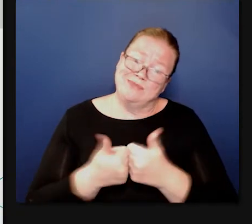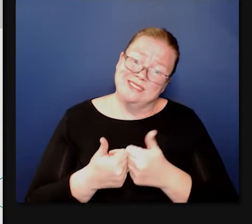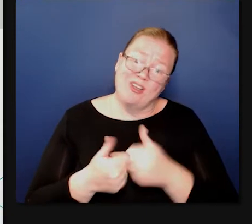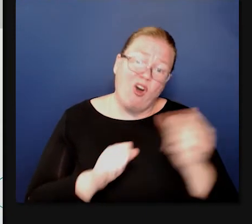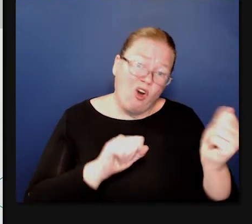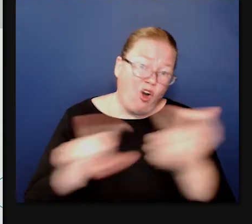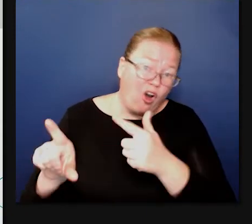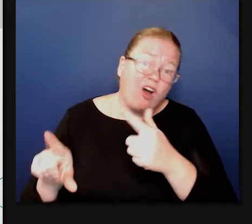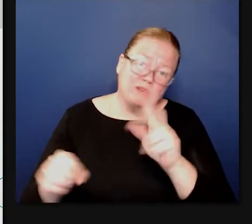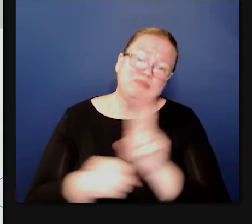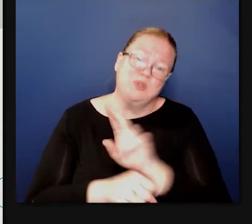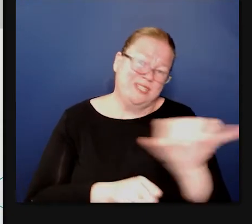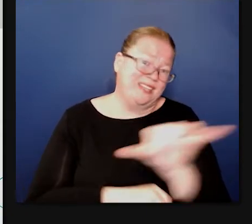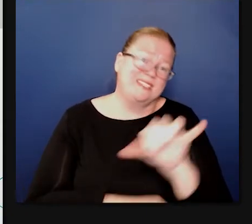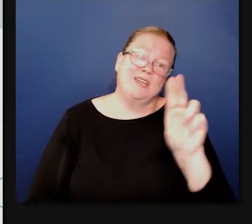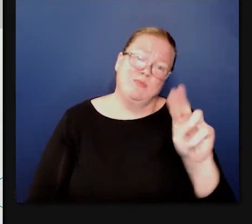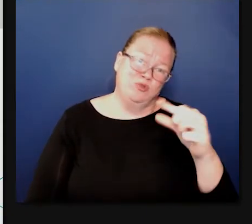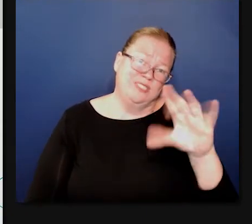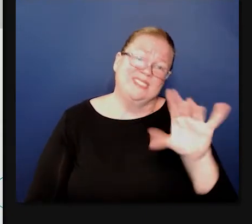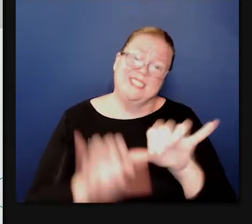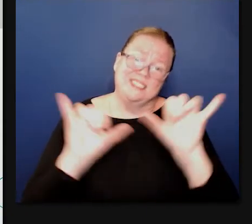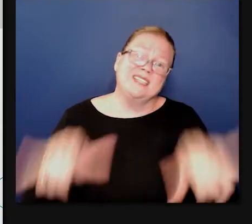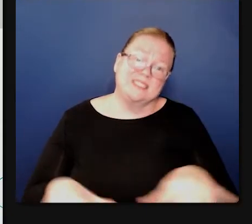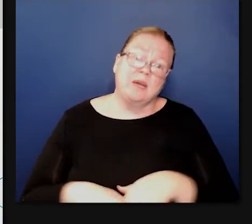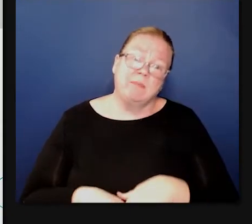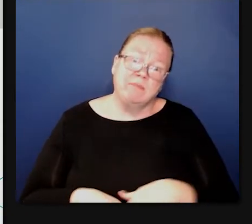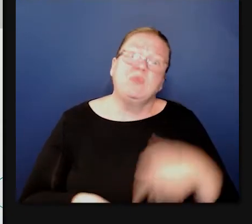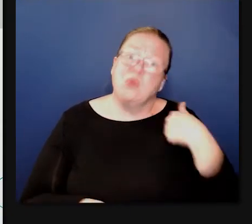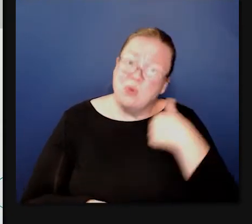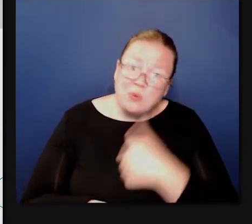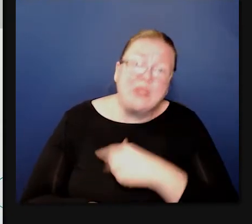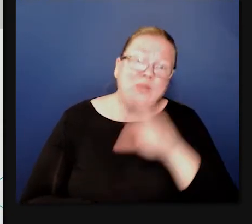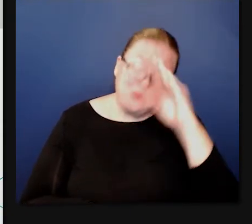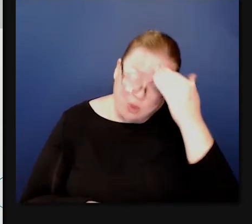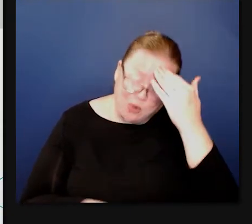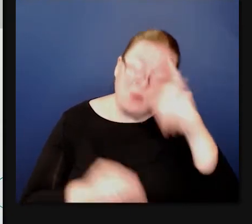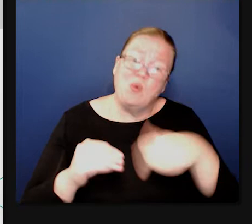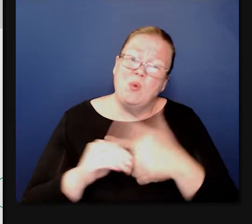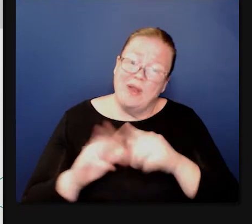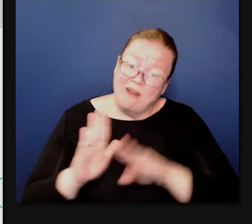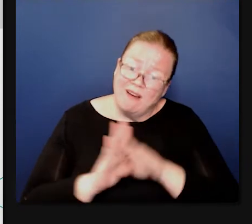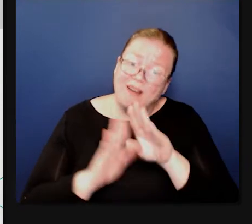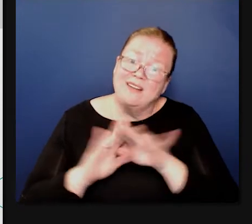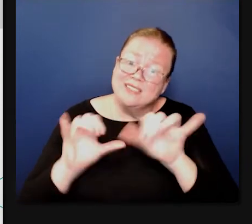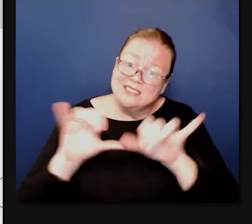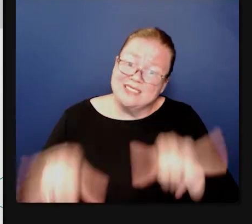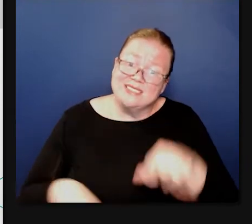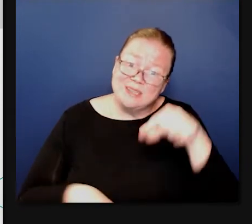all using the same UGC system. So we knew that when we are building a system like this,